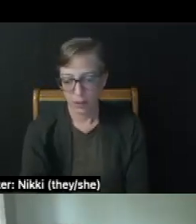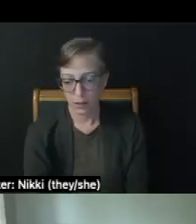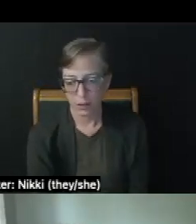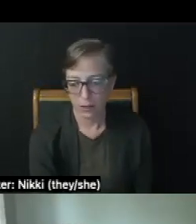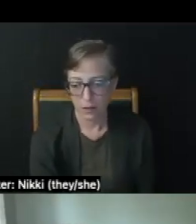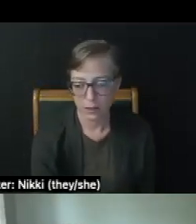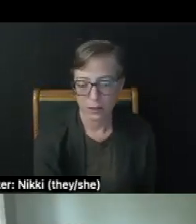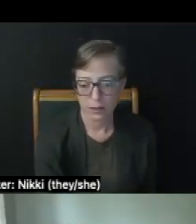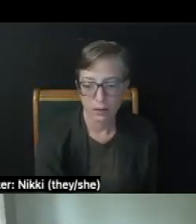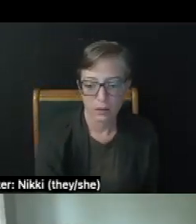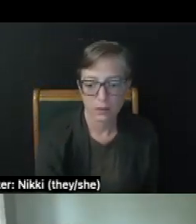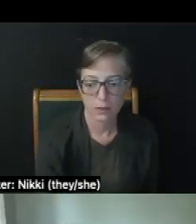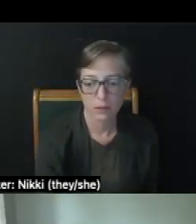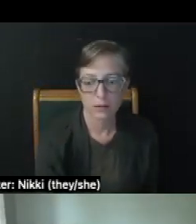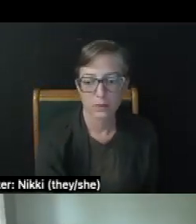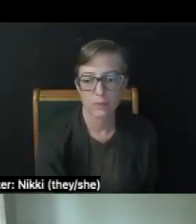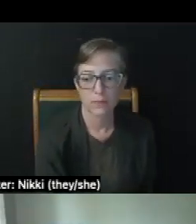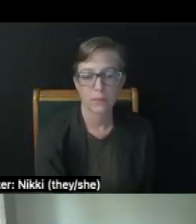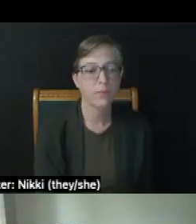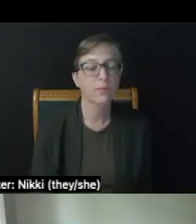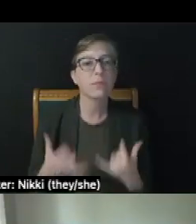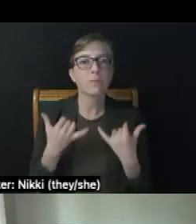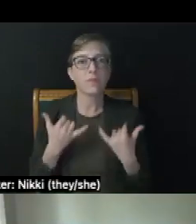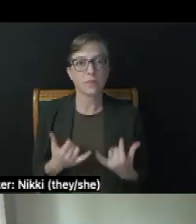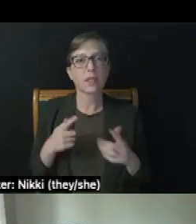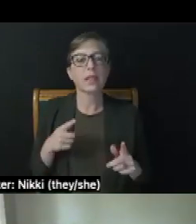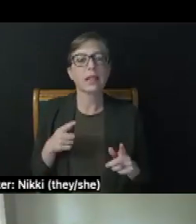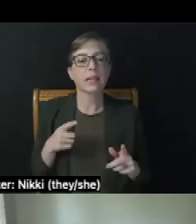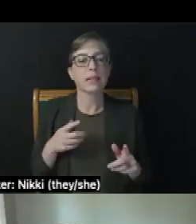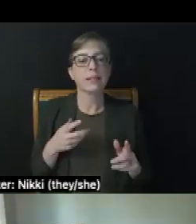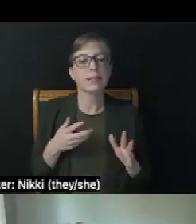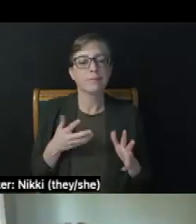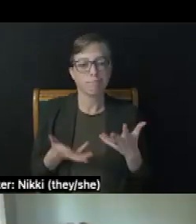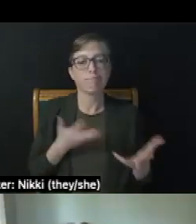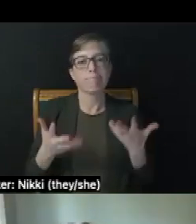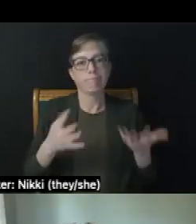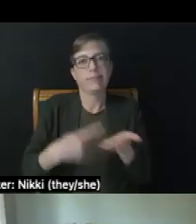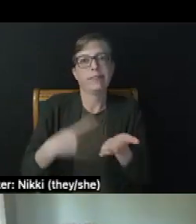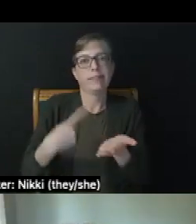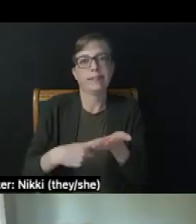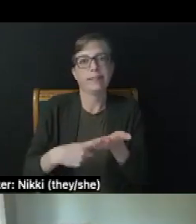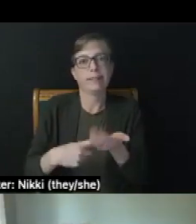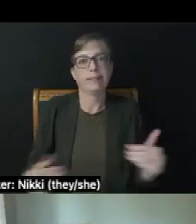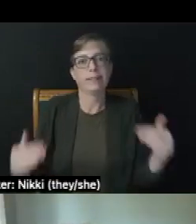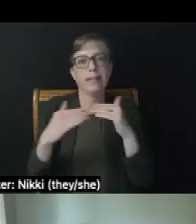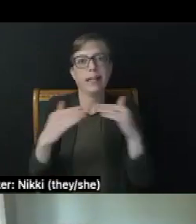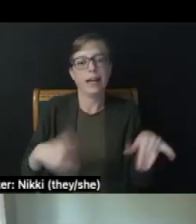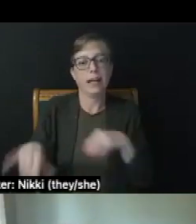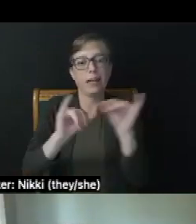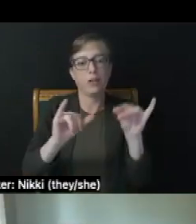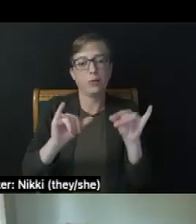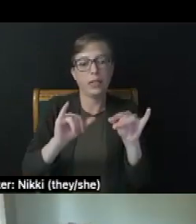some equity issues and work that's being done in the community living space.